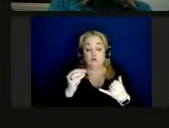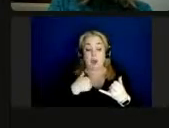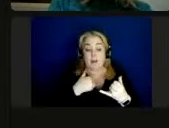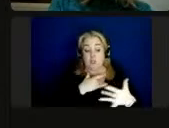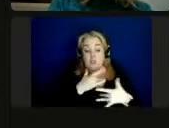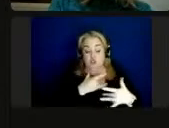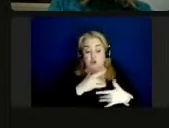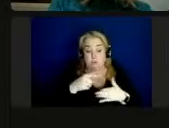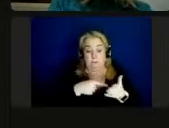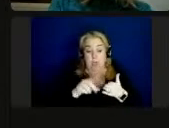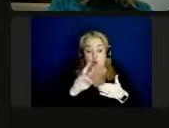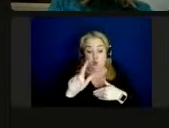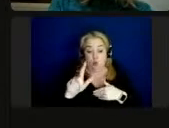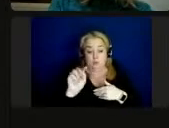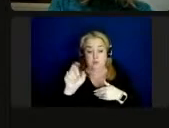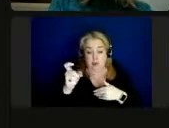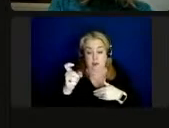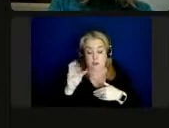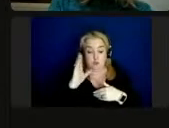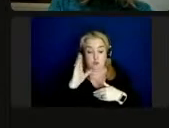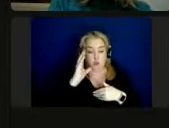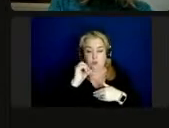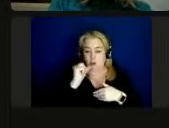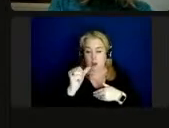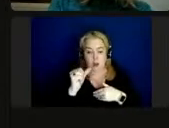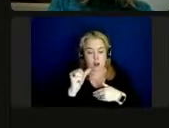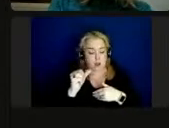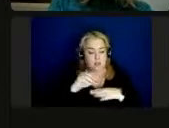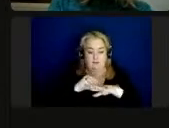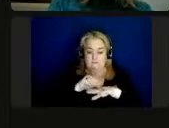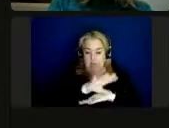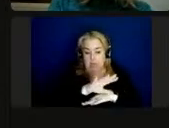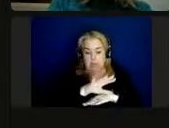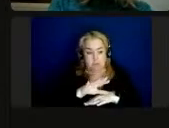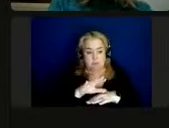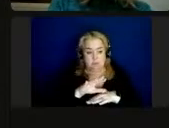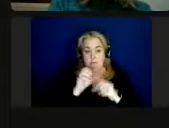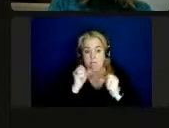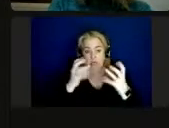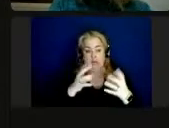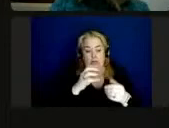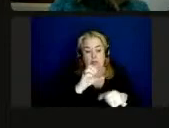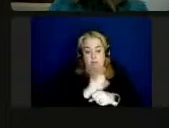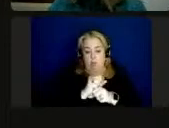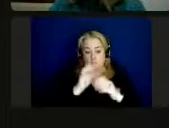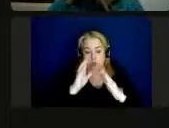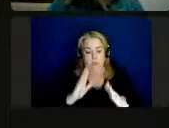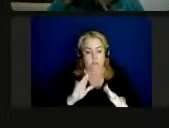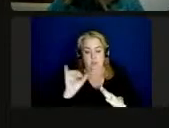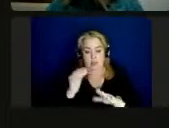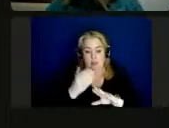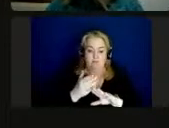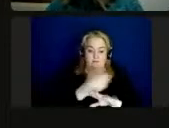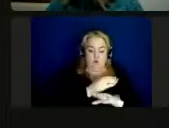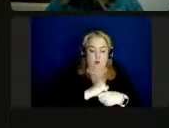OR REMOTE WORK PROVISIONS OF THE STATE NOW HAS I'M JUST